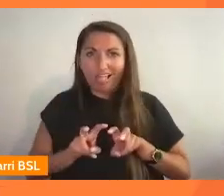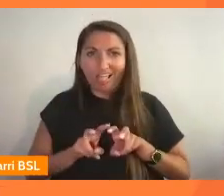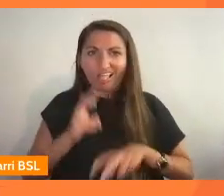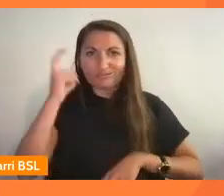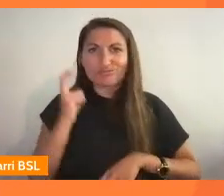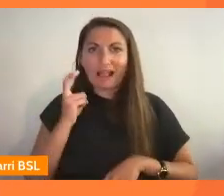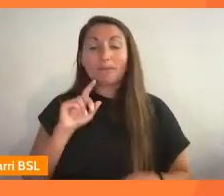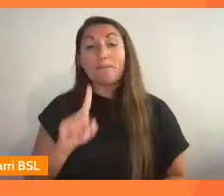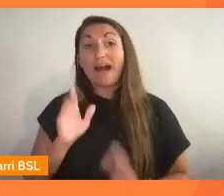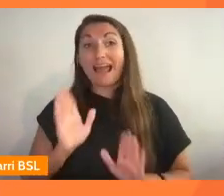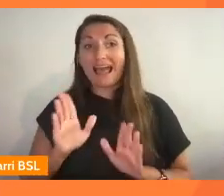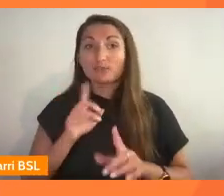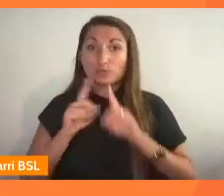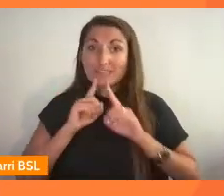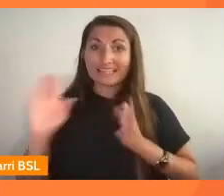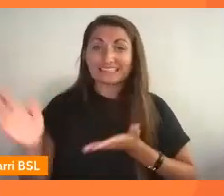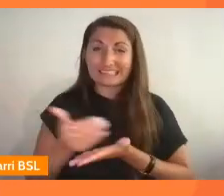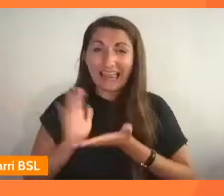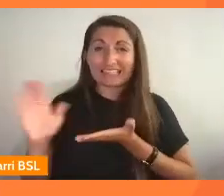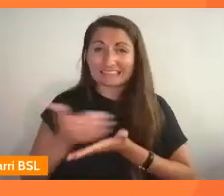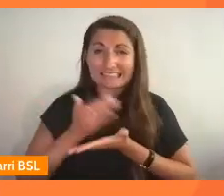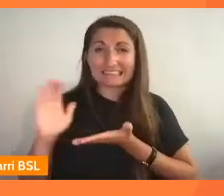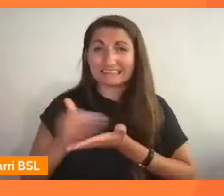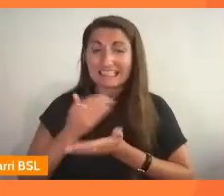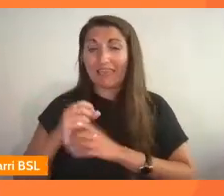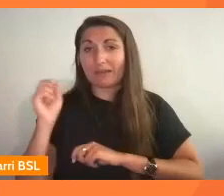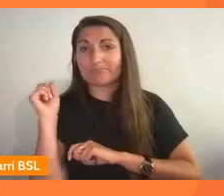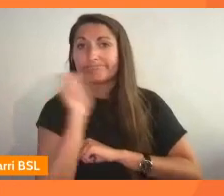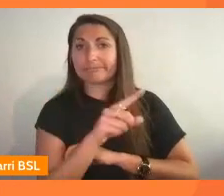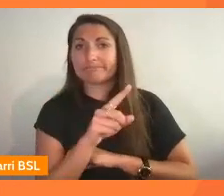it back to the dev team. So it's those kinds of things.